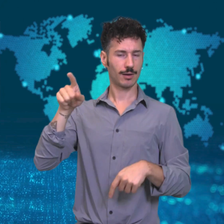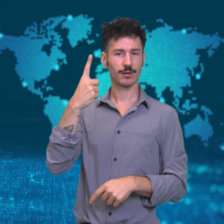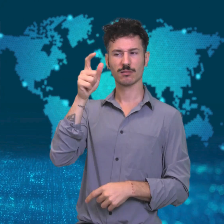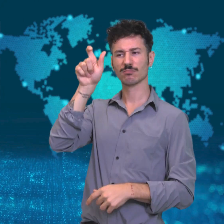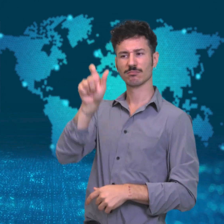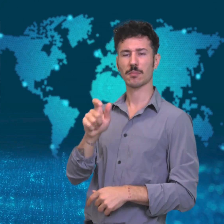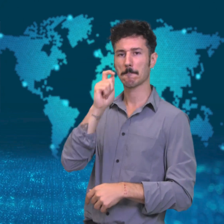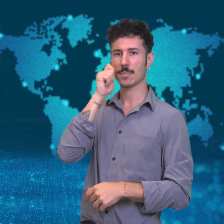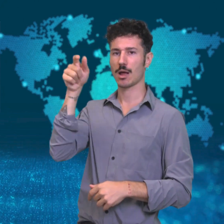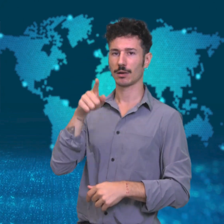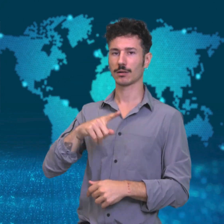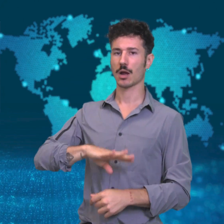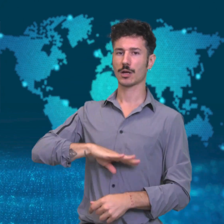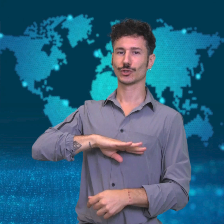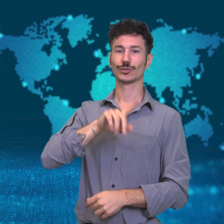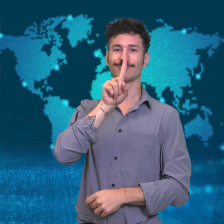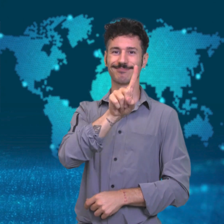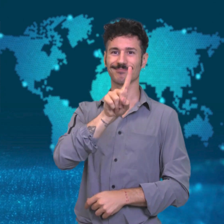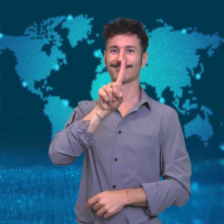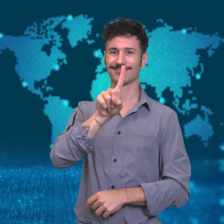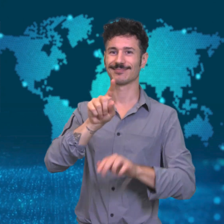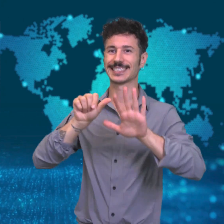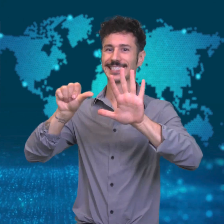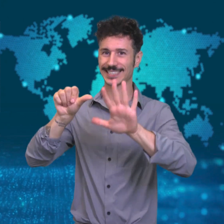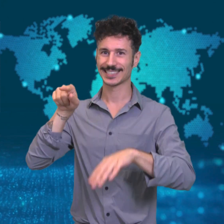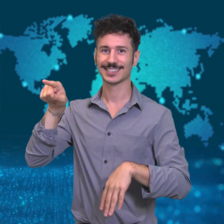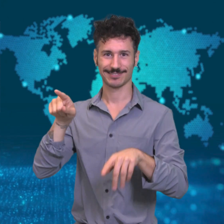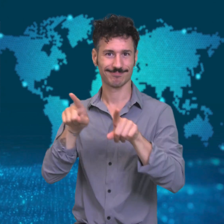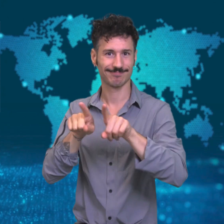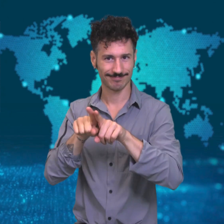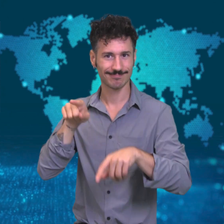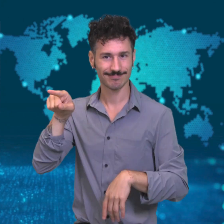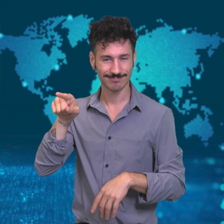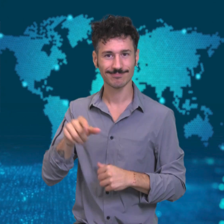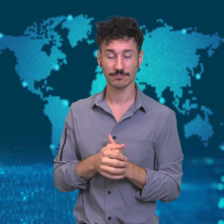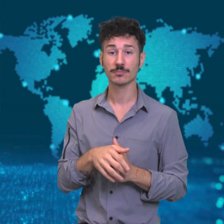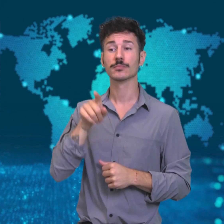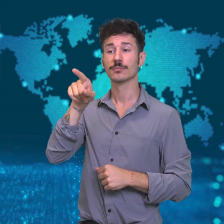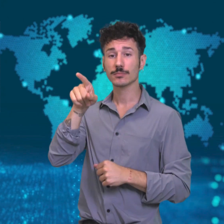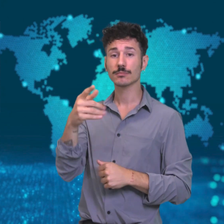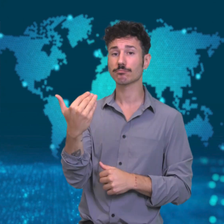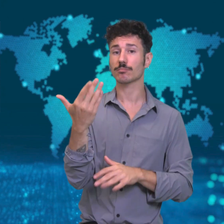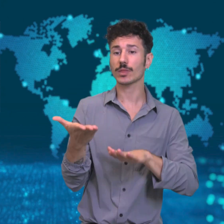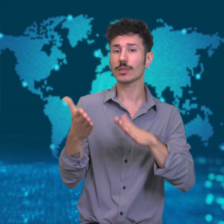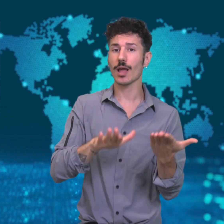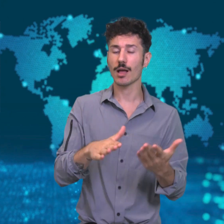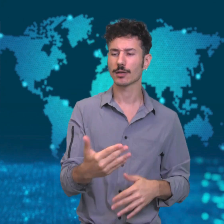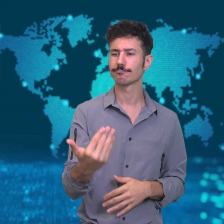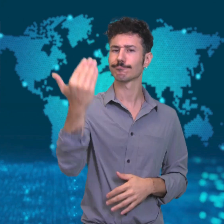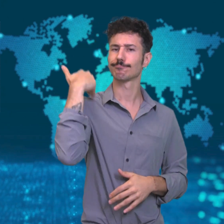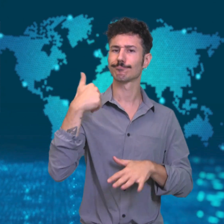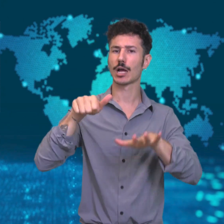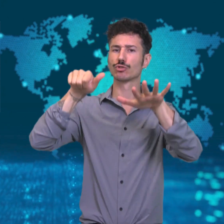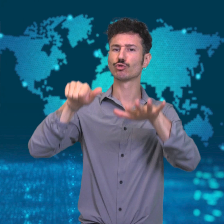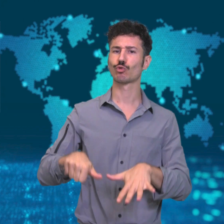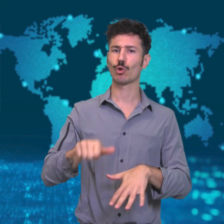The official record is held by an 116-year-old from Japan.